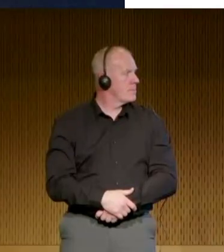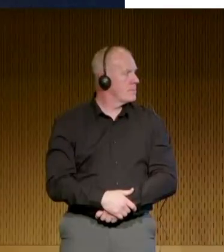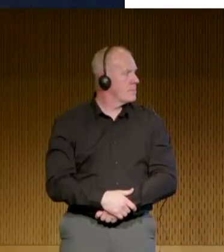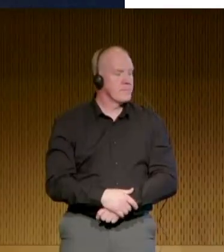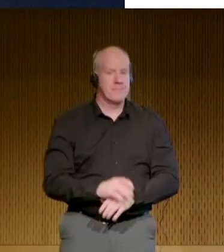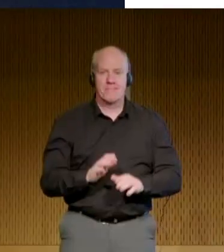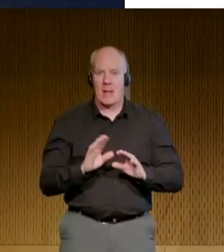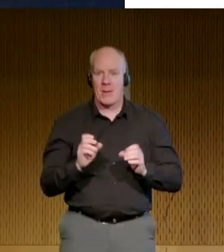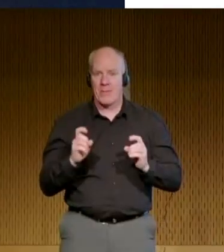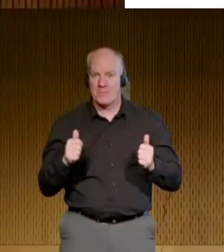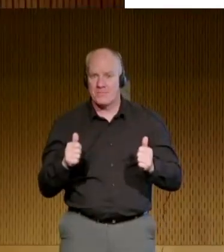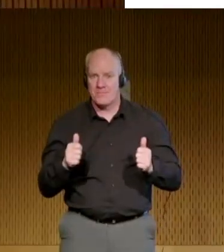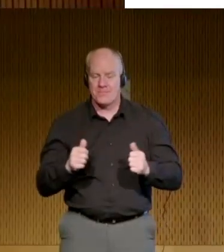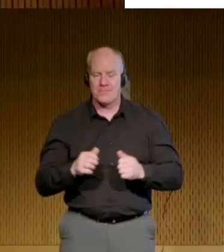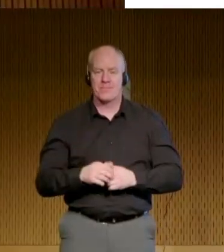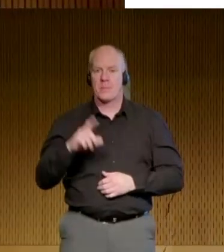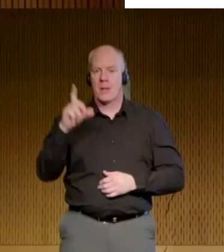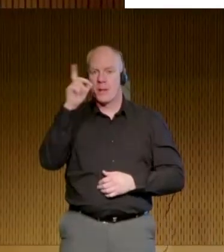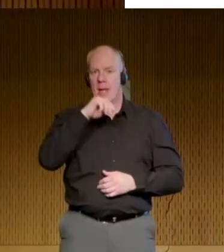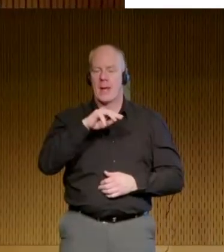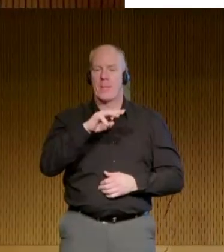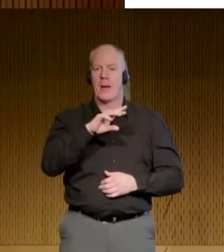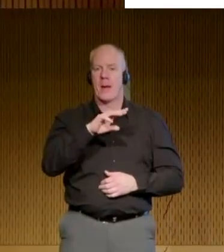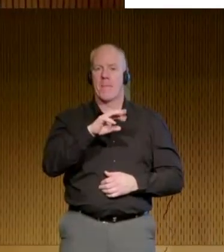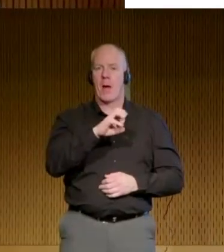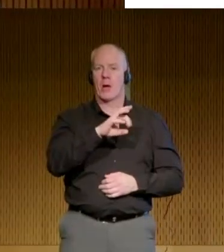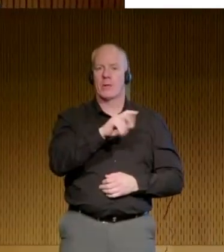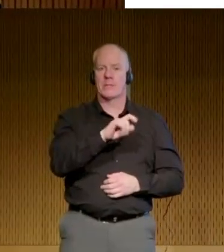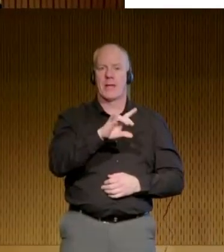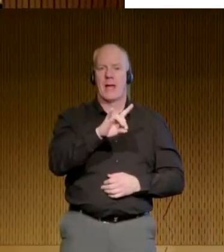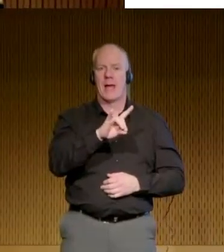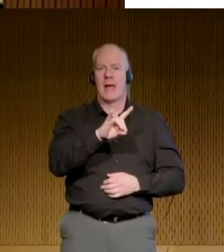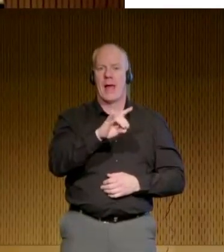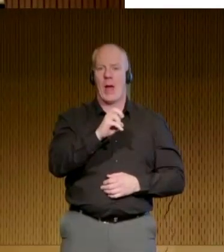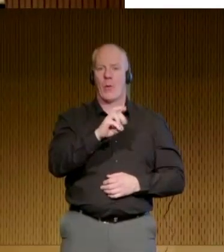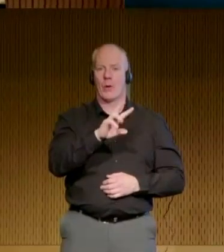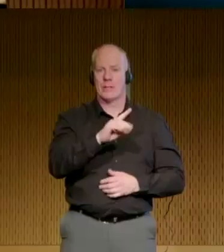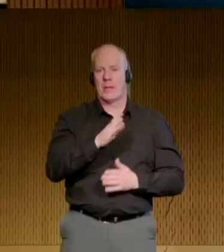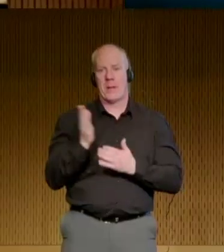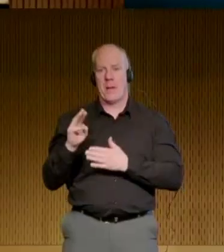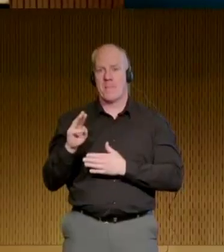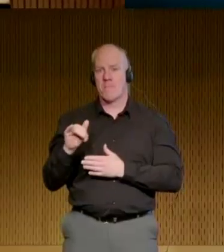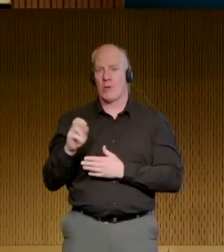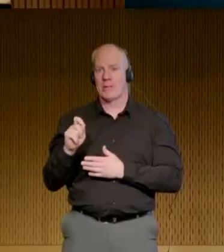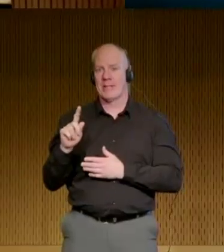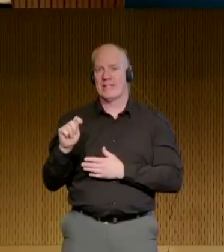(Margaret H.): Hello everybody. My name is Margaret Howard. This is Margaret Stafford and we're from Waterford Wexford ETB,